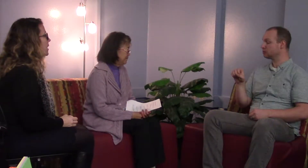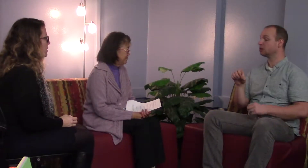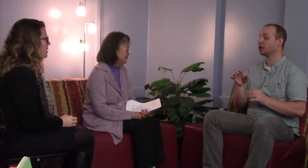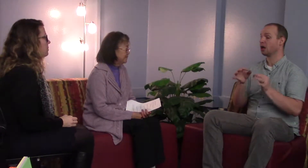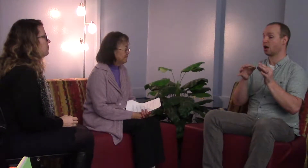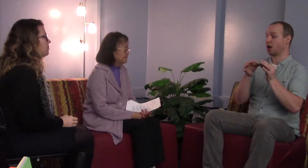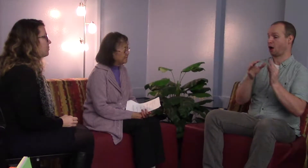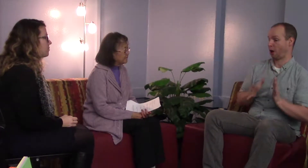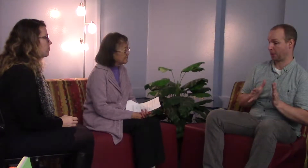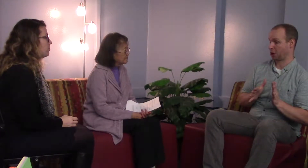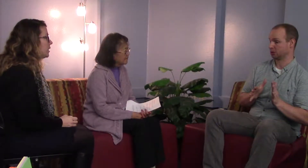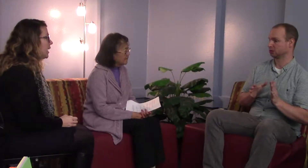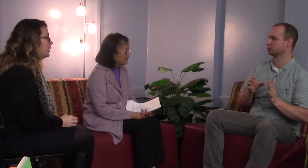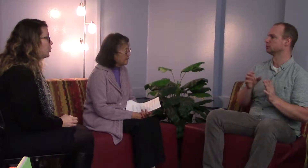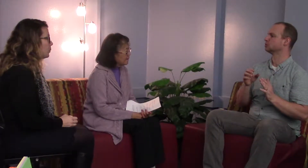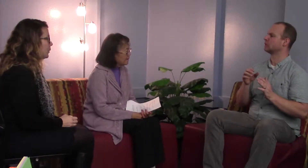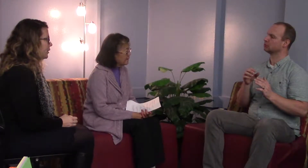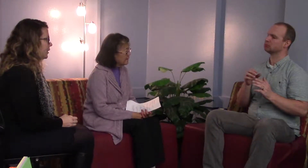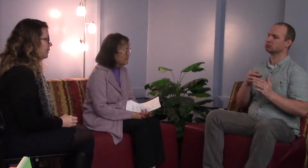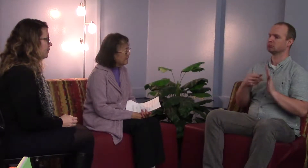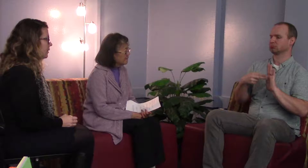Yes. An interpreter,